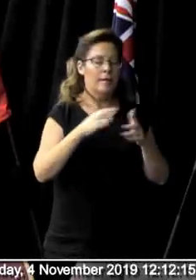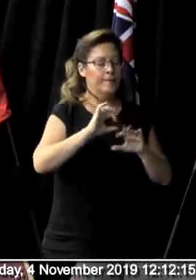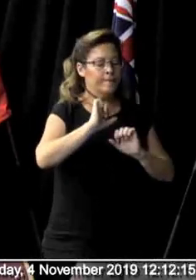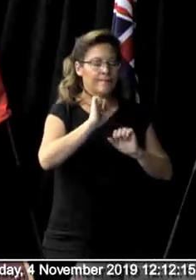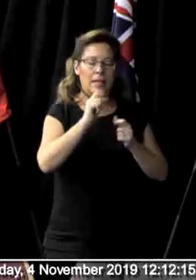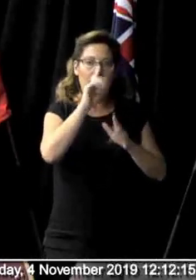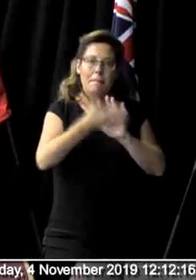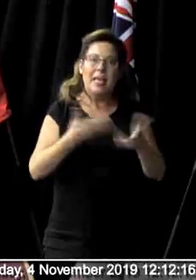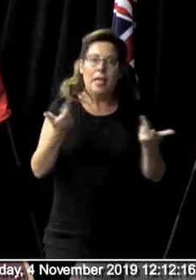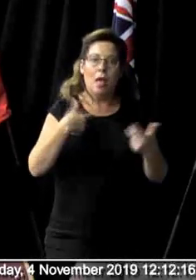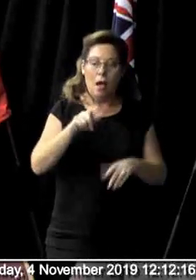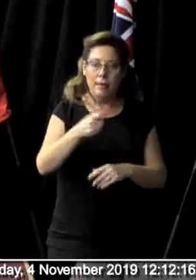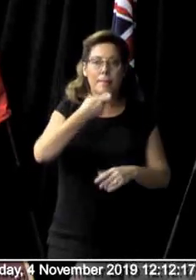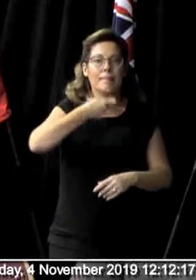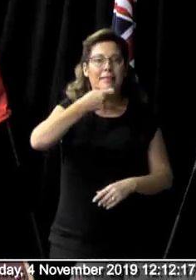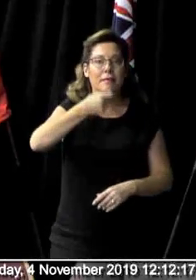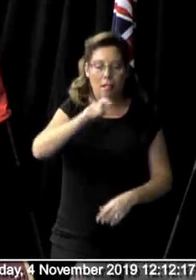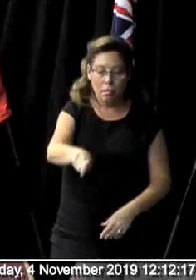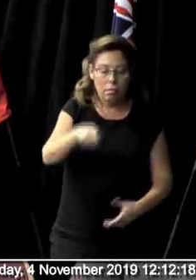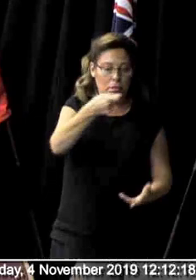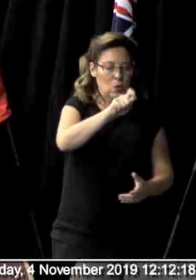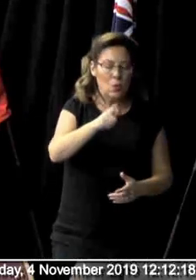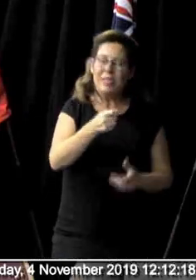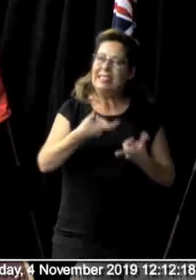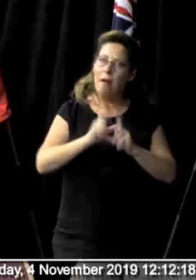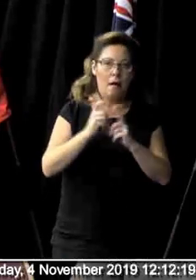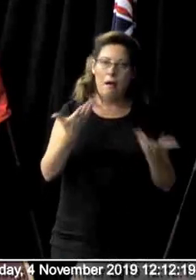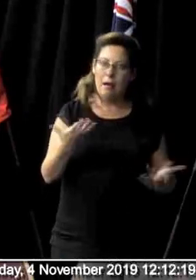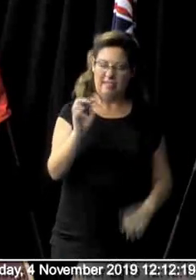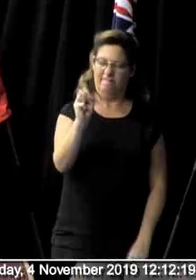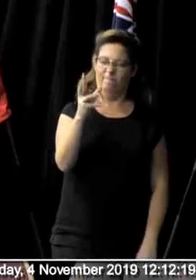had to be enabling her rather than providing another barrier.